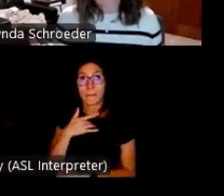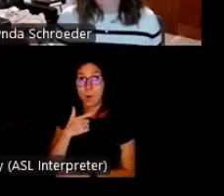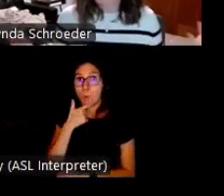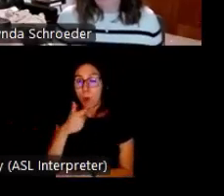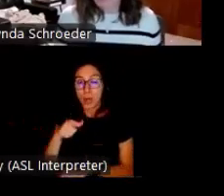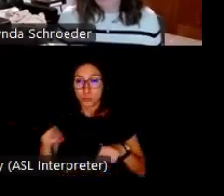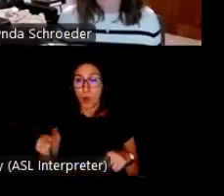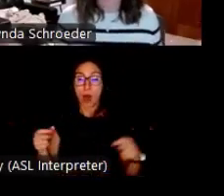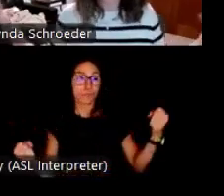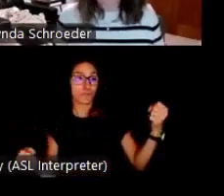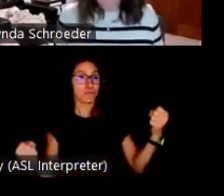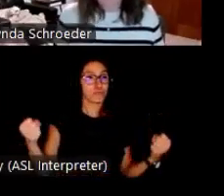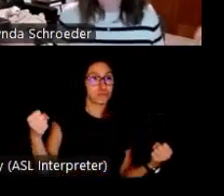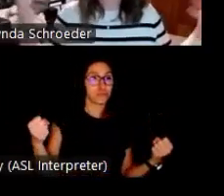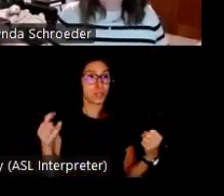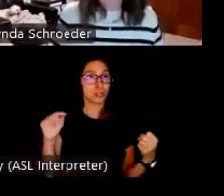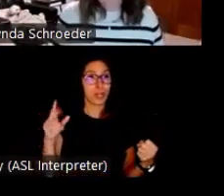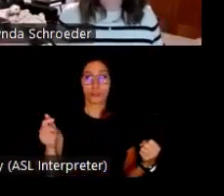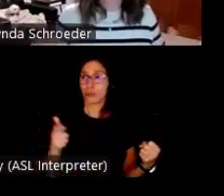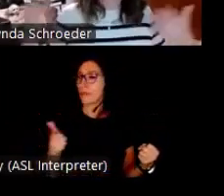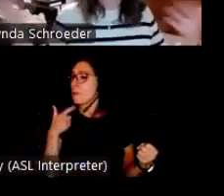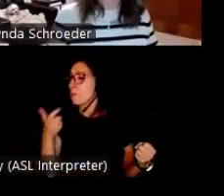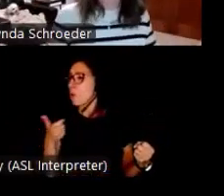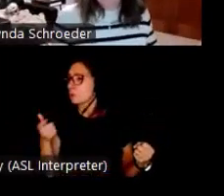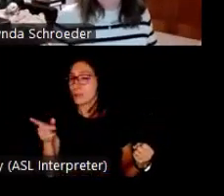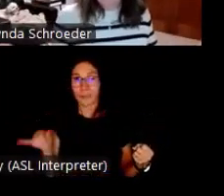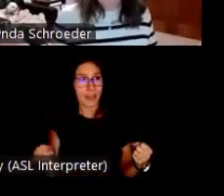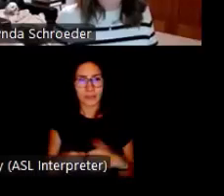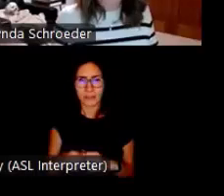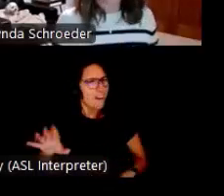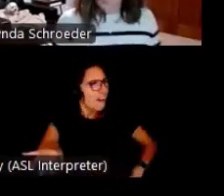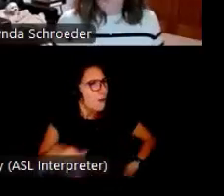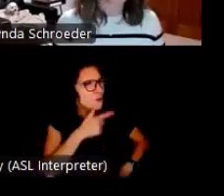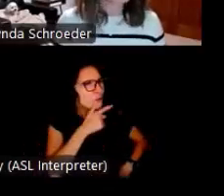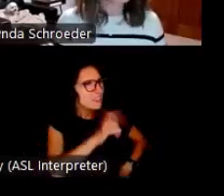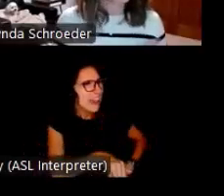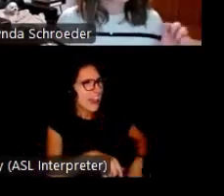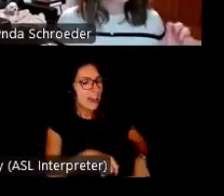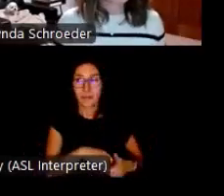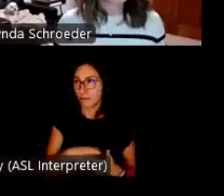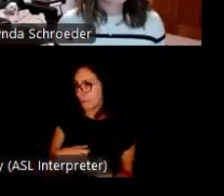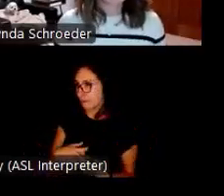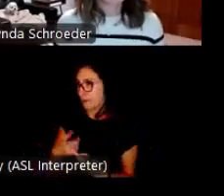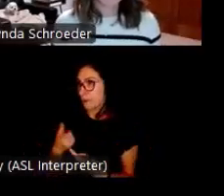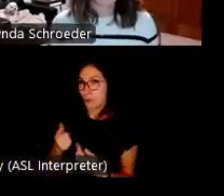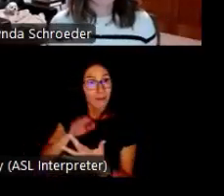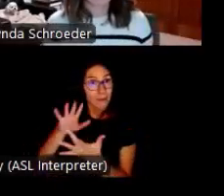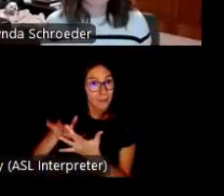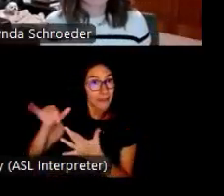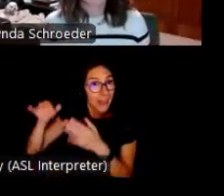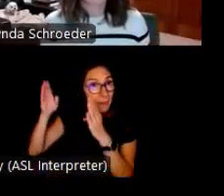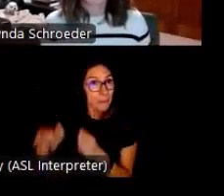So we asked them, well, who is that? And we reached out to them and said, can we share on your channel? So thinking about those news sources